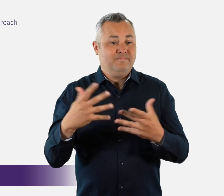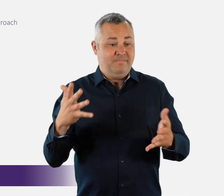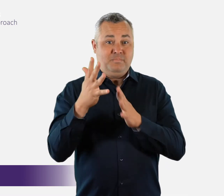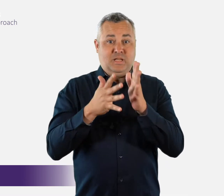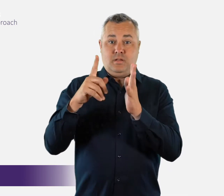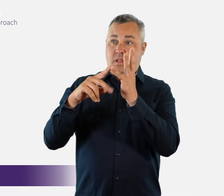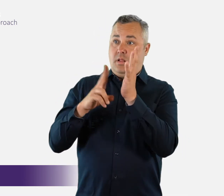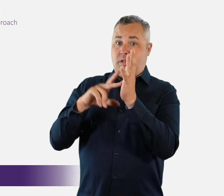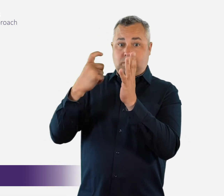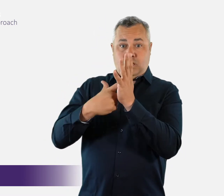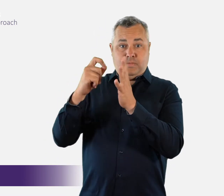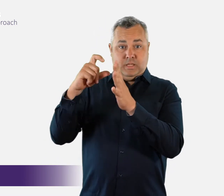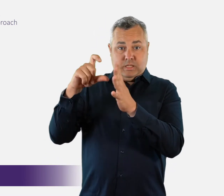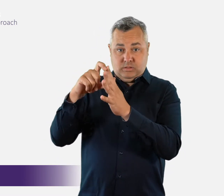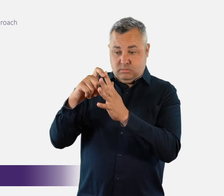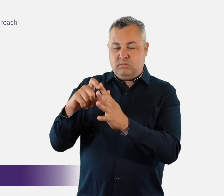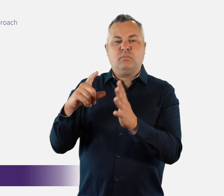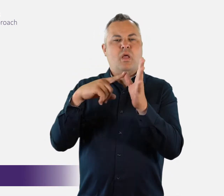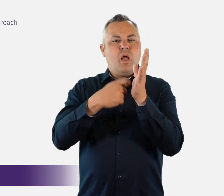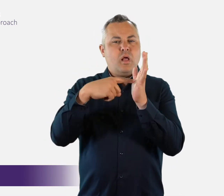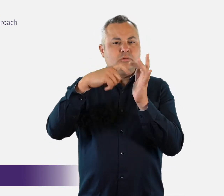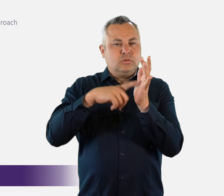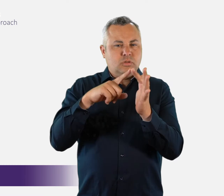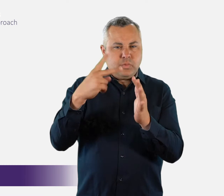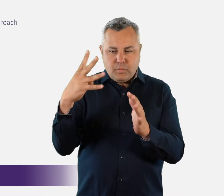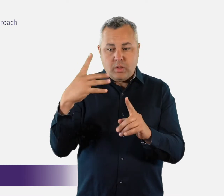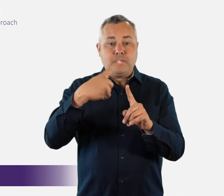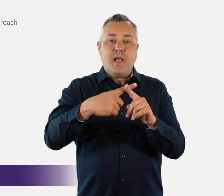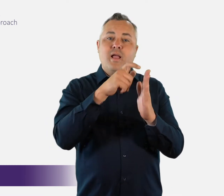The understanding of Article 24 is guided by the general principles